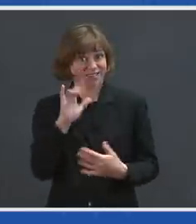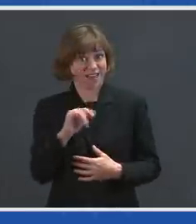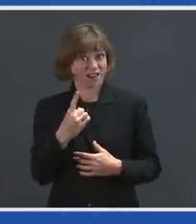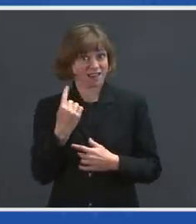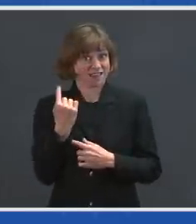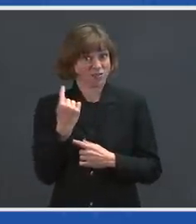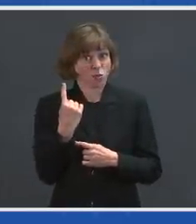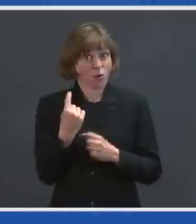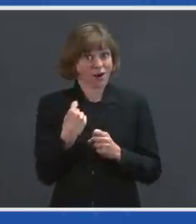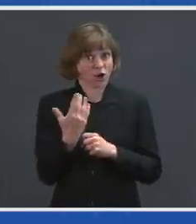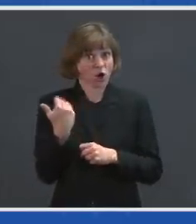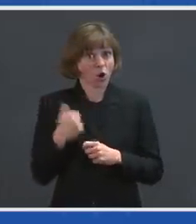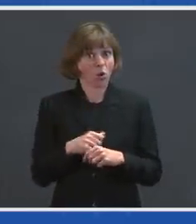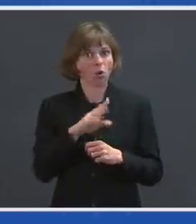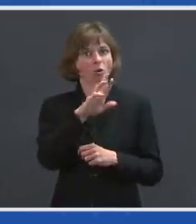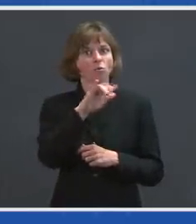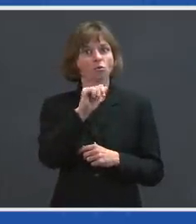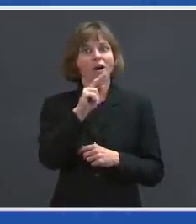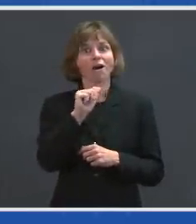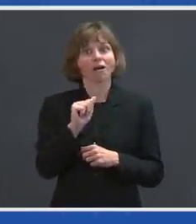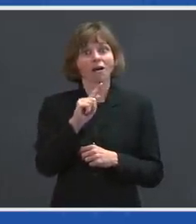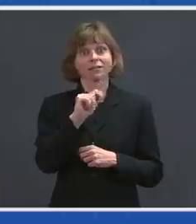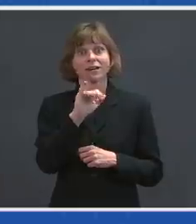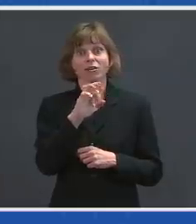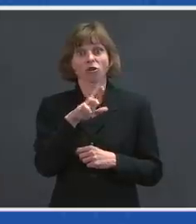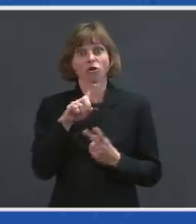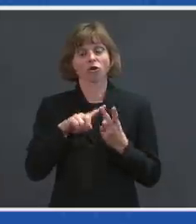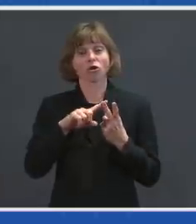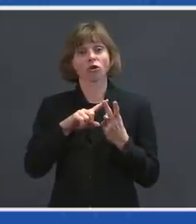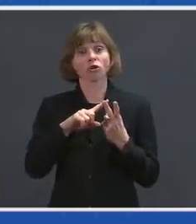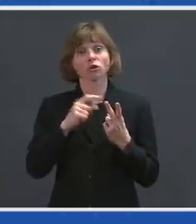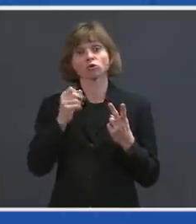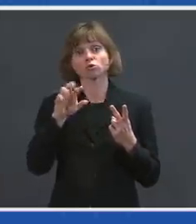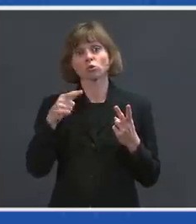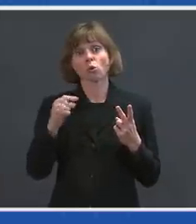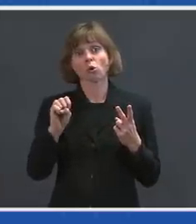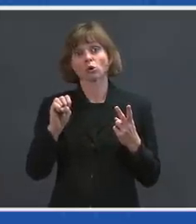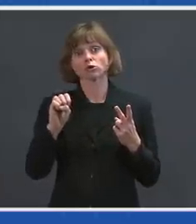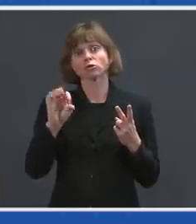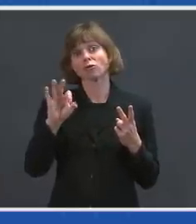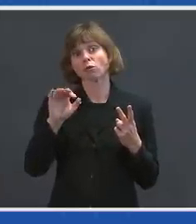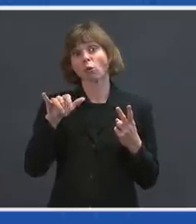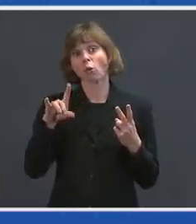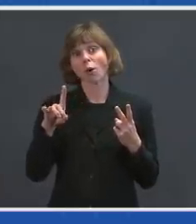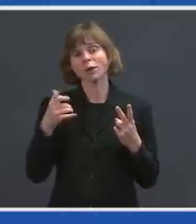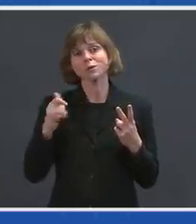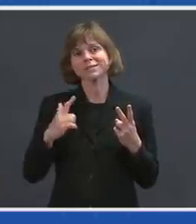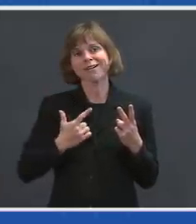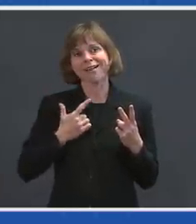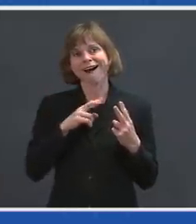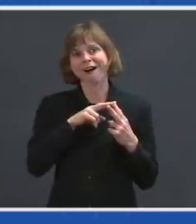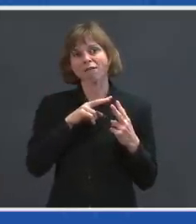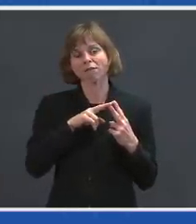Breonna Taylor and George Floyd were still alive. California had yet to suffer the worst -- the wor- --